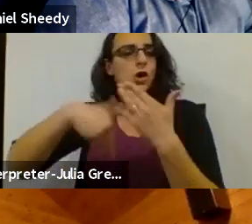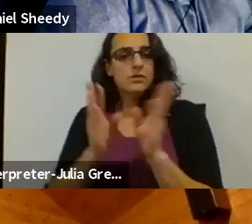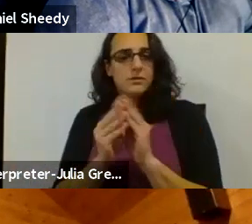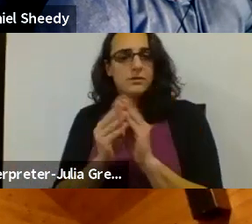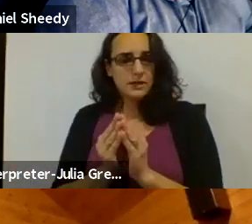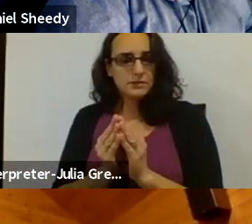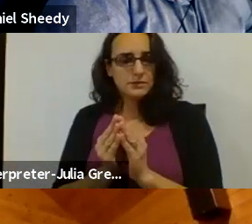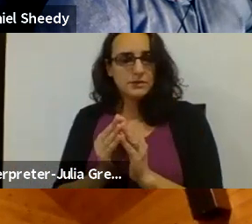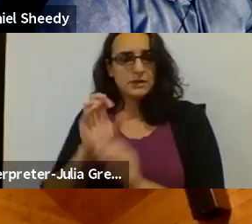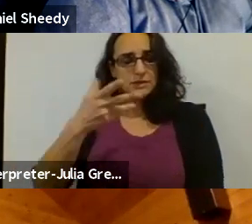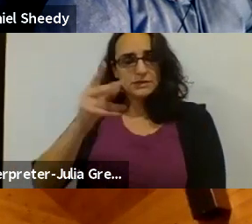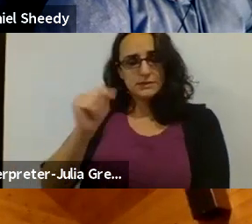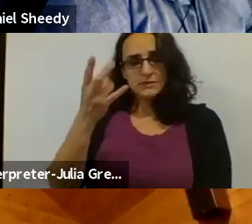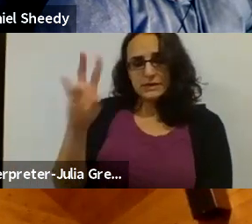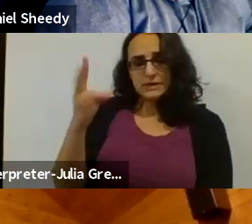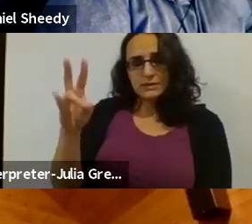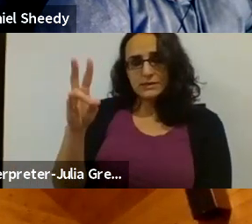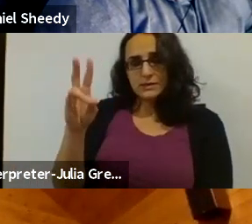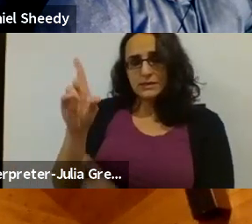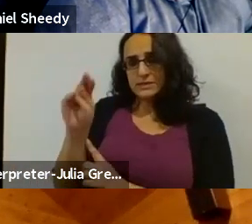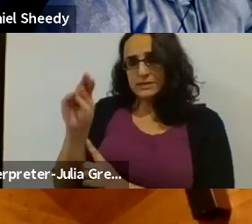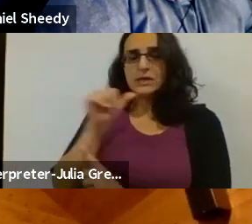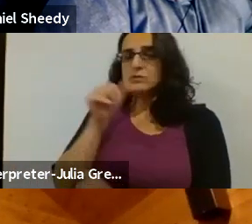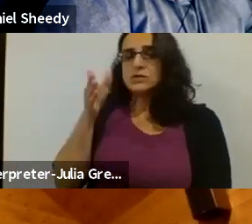Carolyn Gallagher: September 17 Dan wasn't there, September.